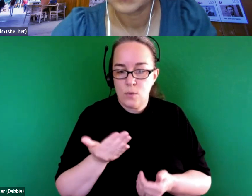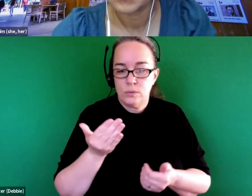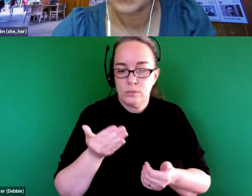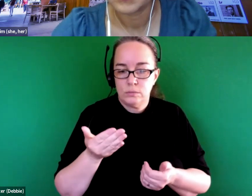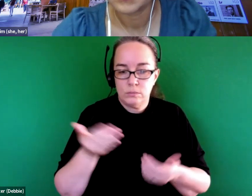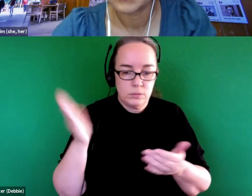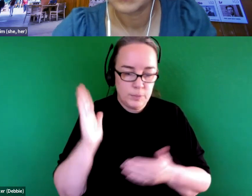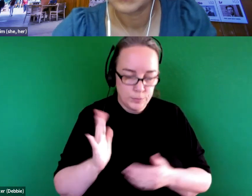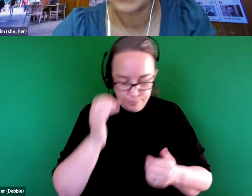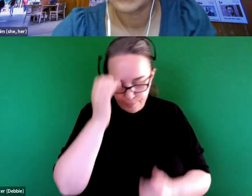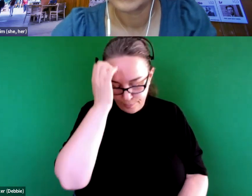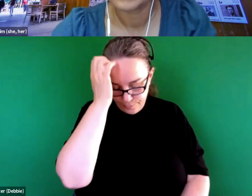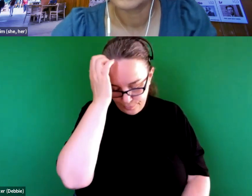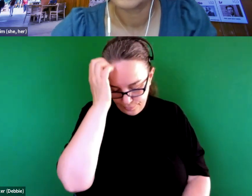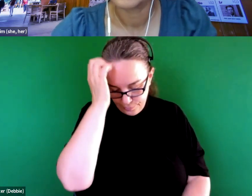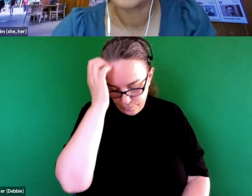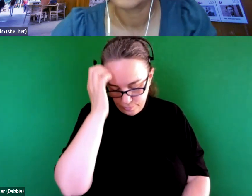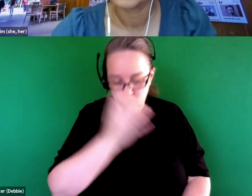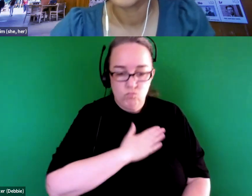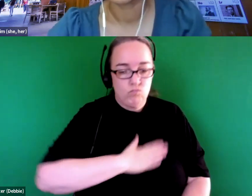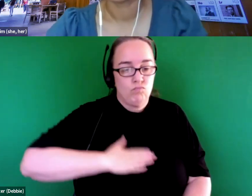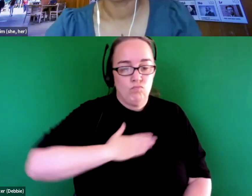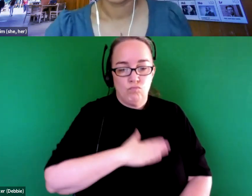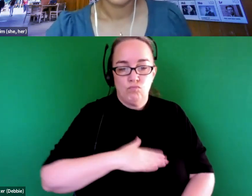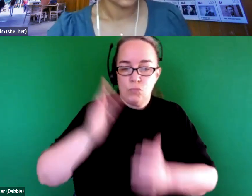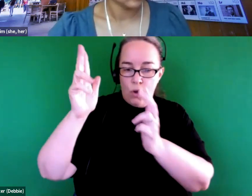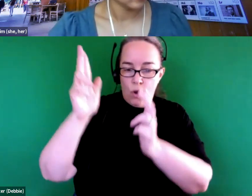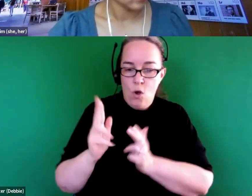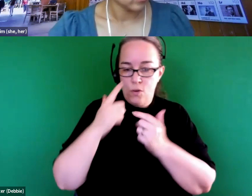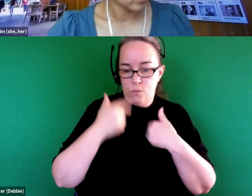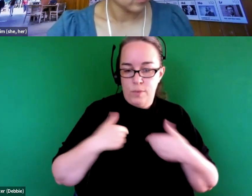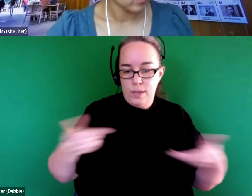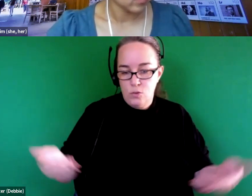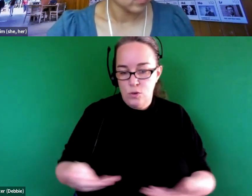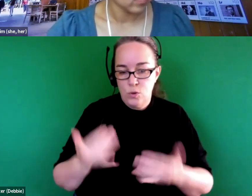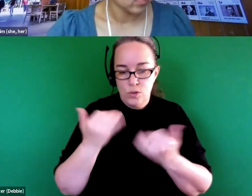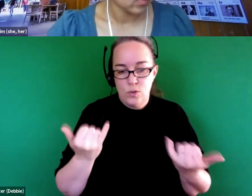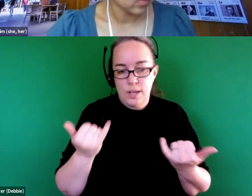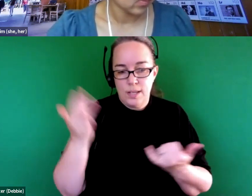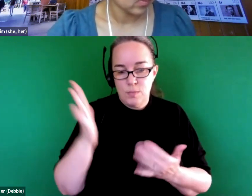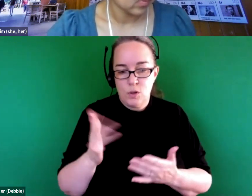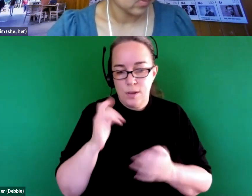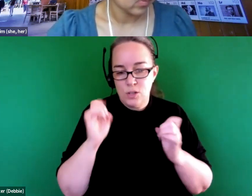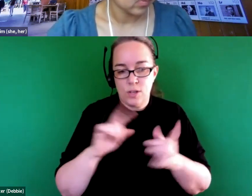Ram Subramaniam (He/him): It is with great pleasure and honor to introduce today's speaker of this education series speaking to us about.